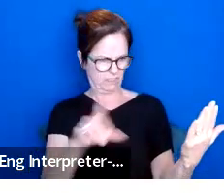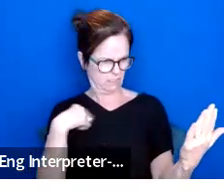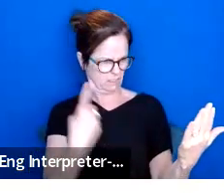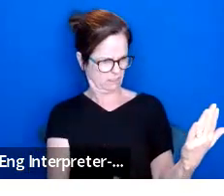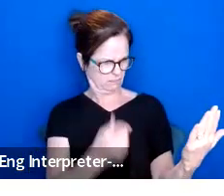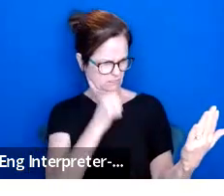I have that, right? Is that what you're? Yes.